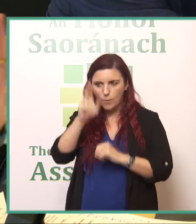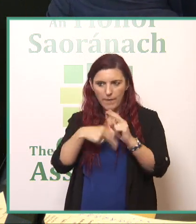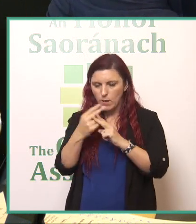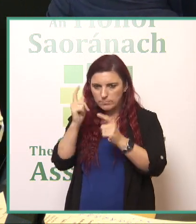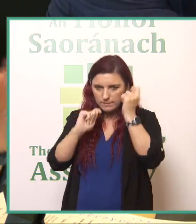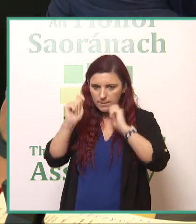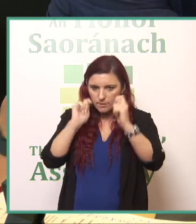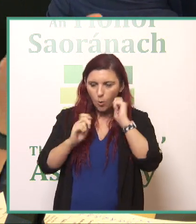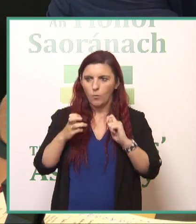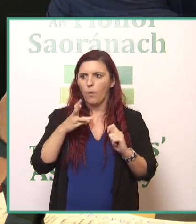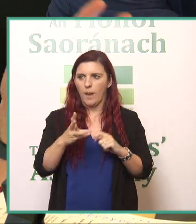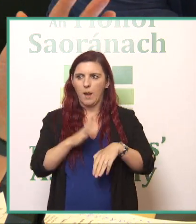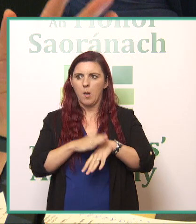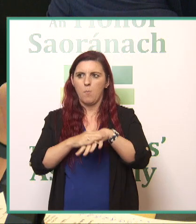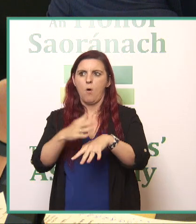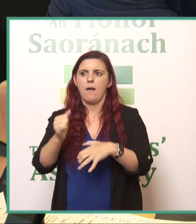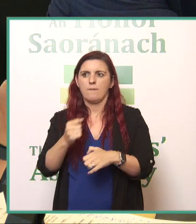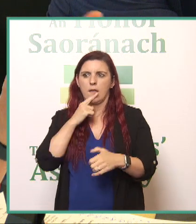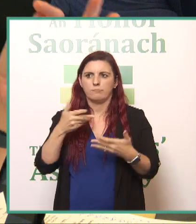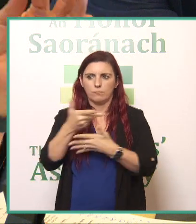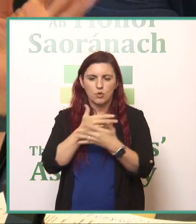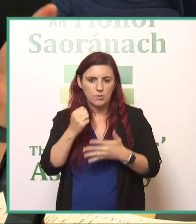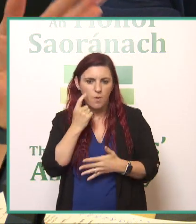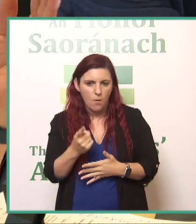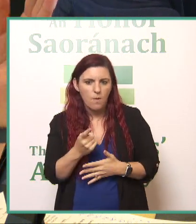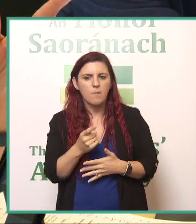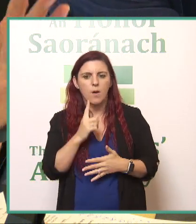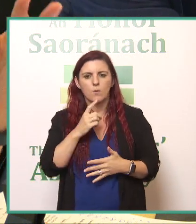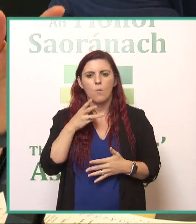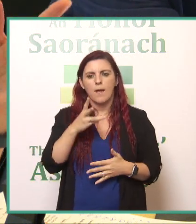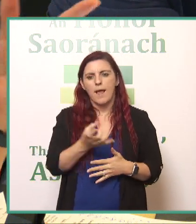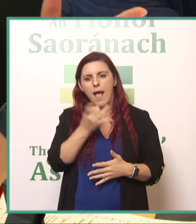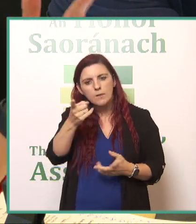on what we're actually talking about and learning but we're actually going to ask you as well what